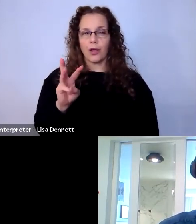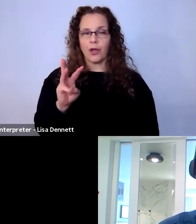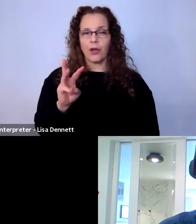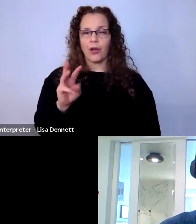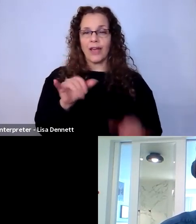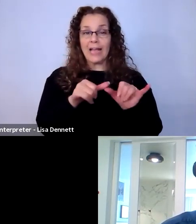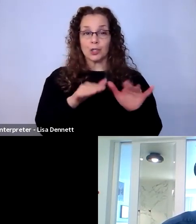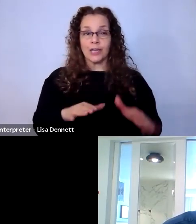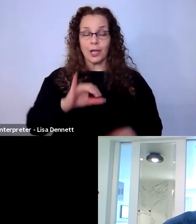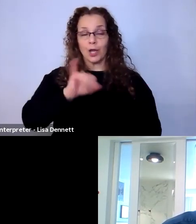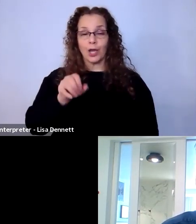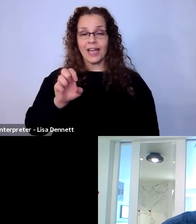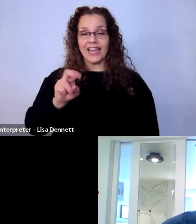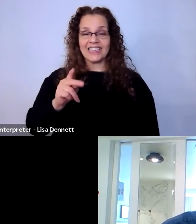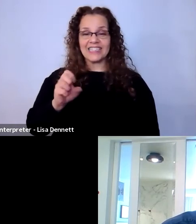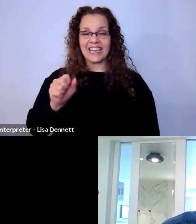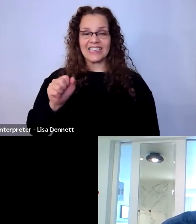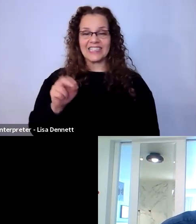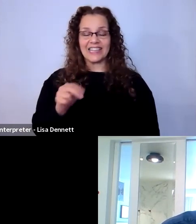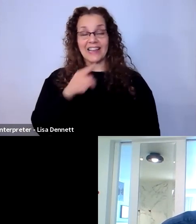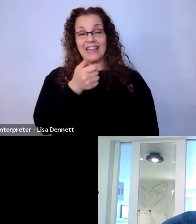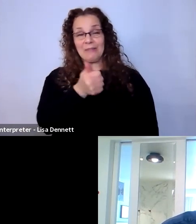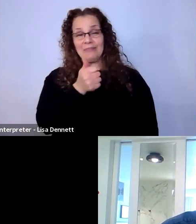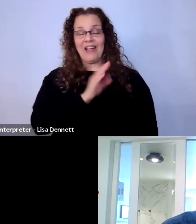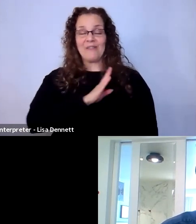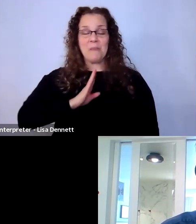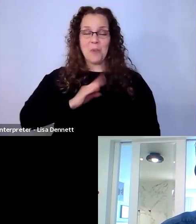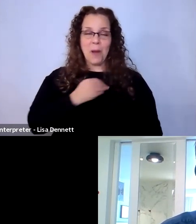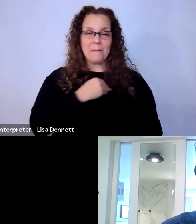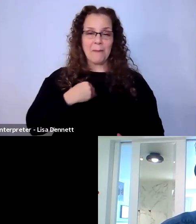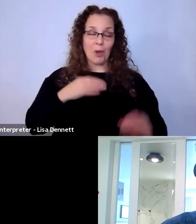a board member of teach access and uniquely qualified to answer that.